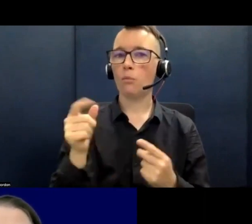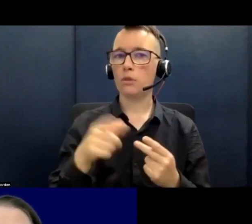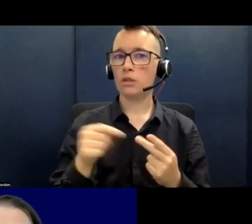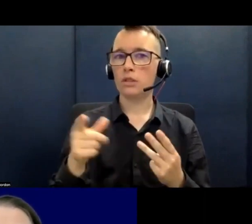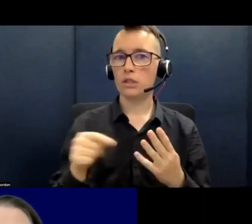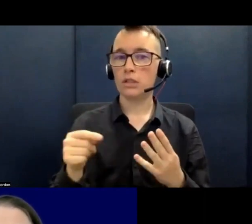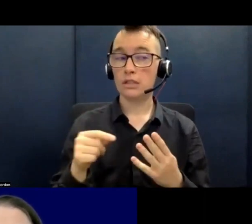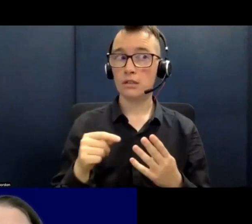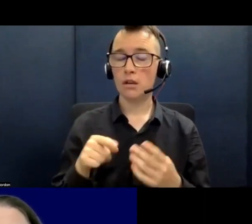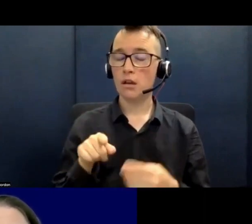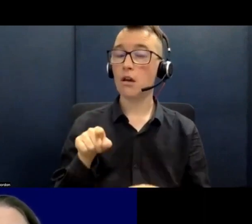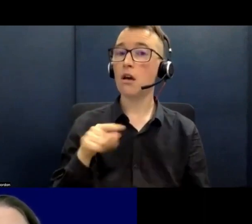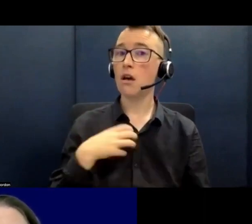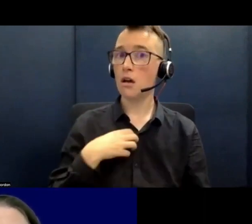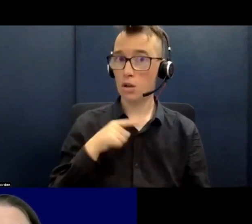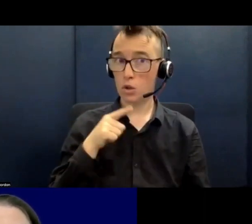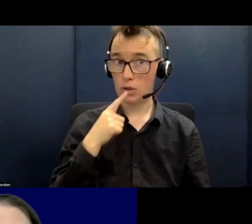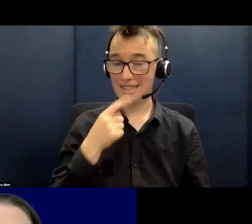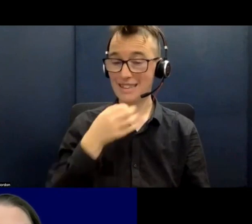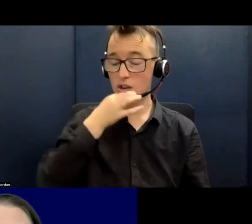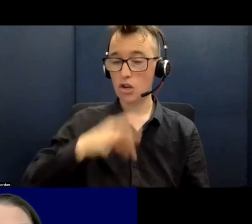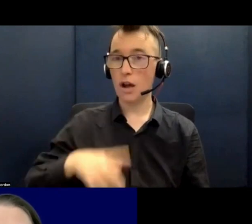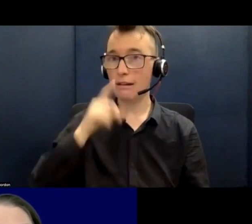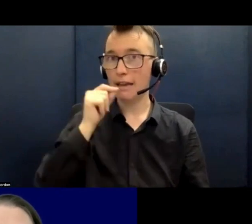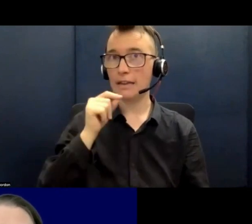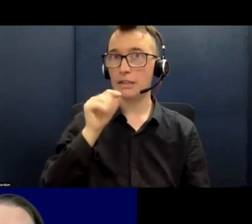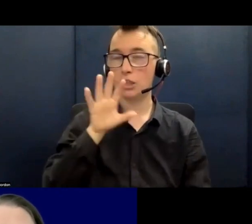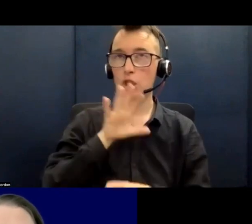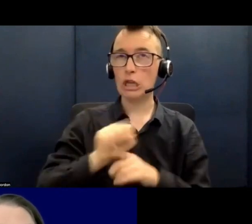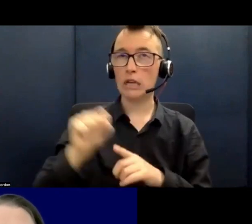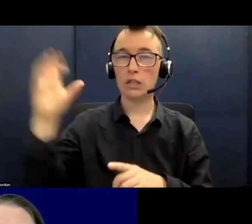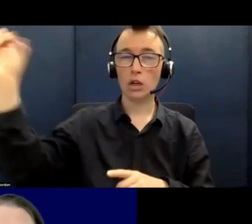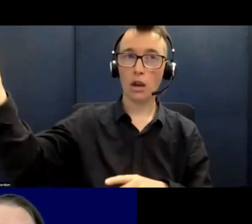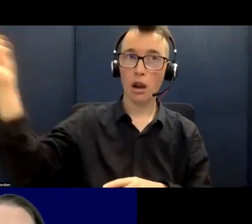perception for them - for function. So